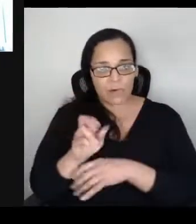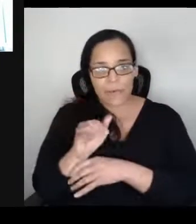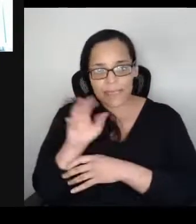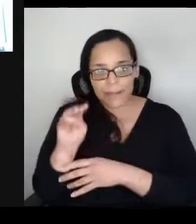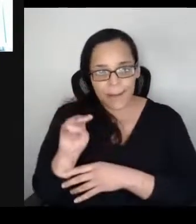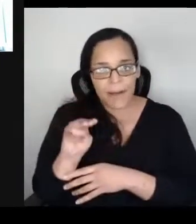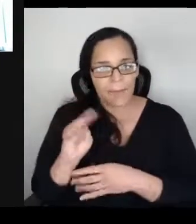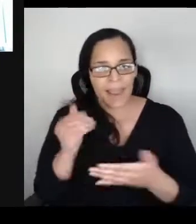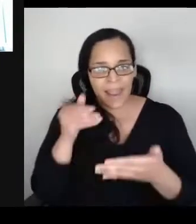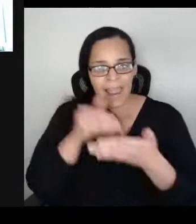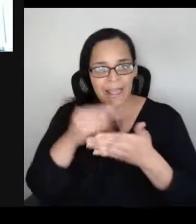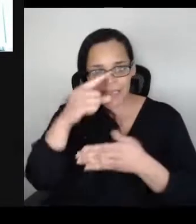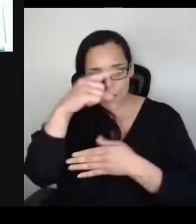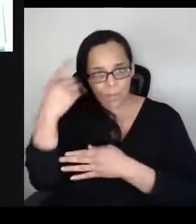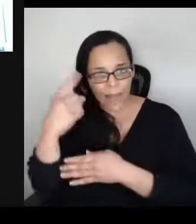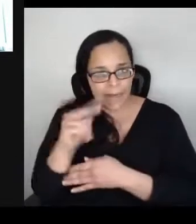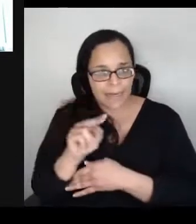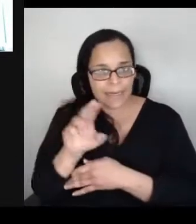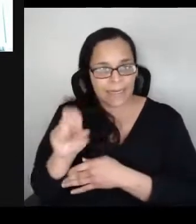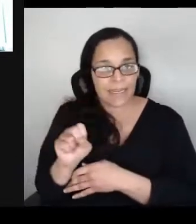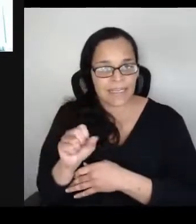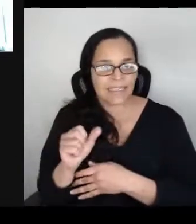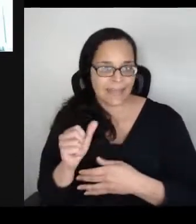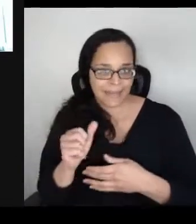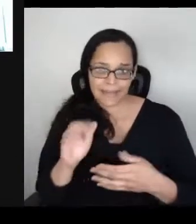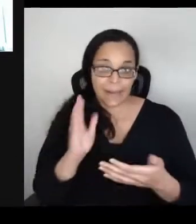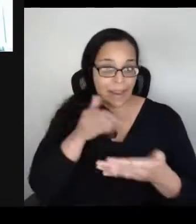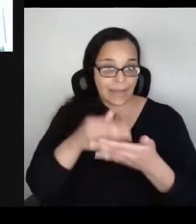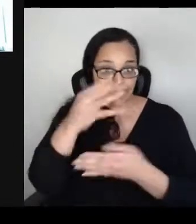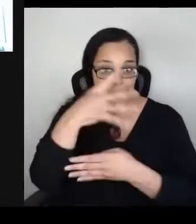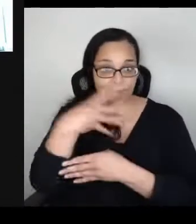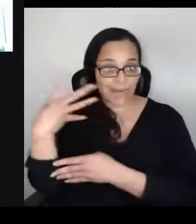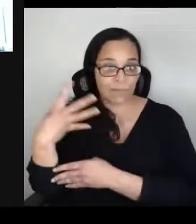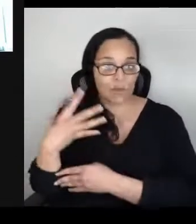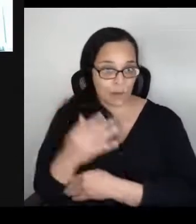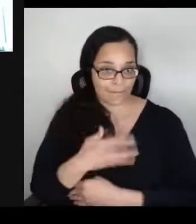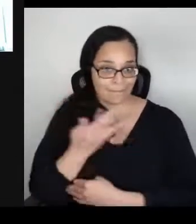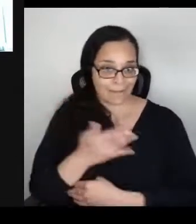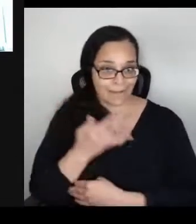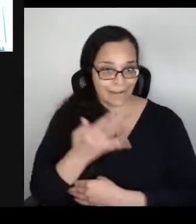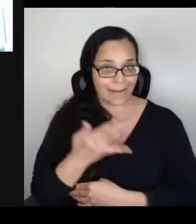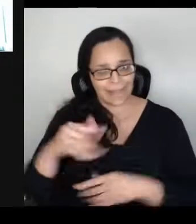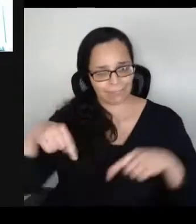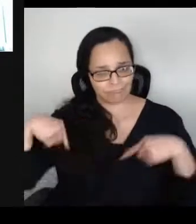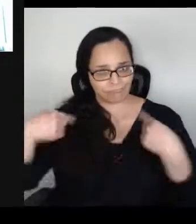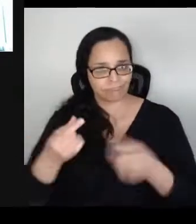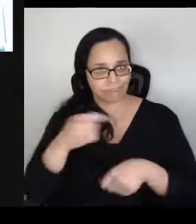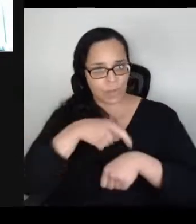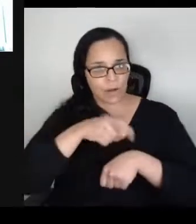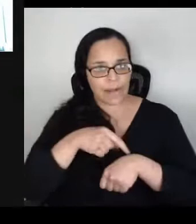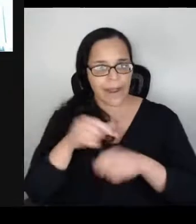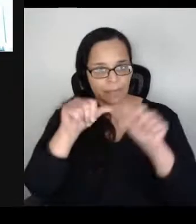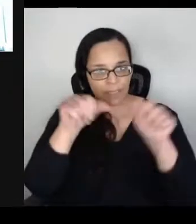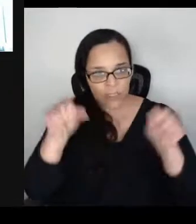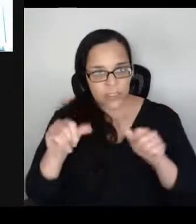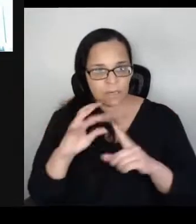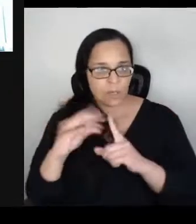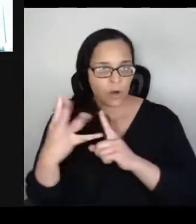and anti-immigrant sentiment that have over time, shaped our culture, our systems, and our laws.